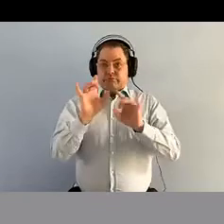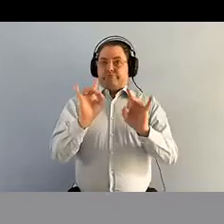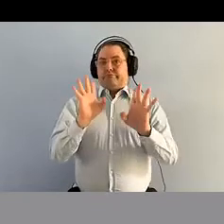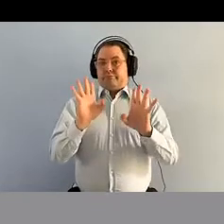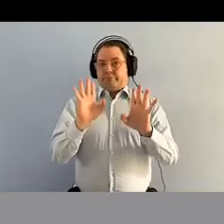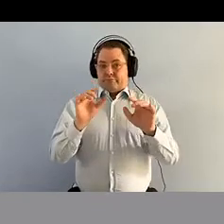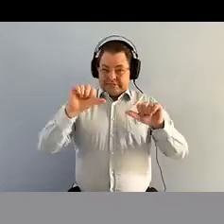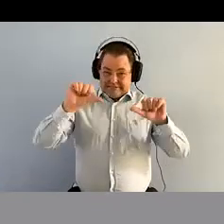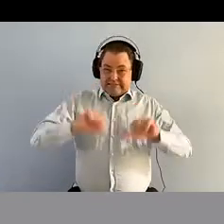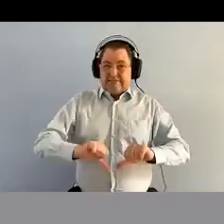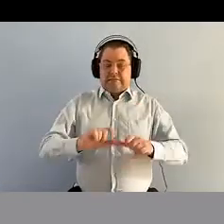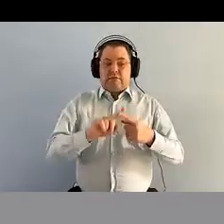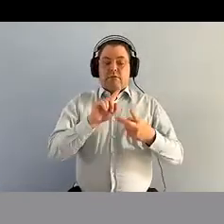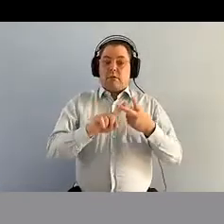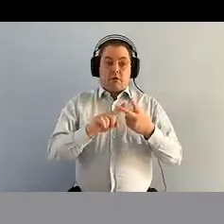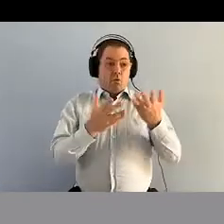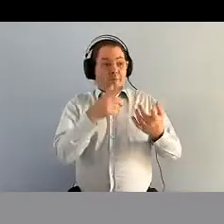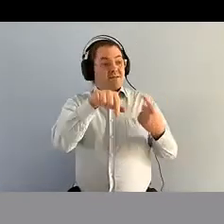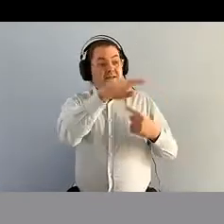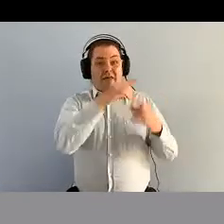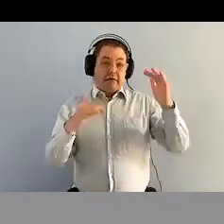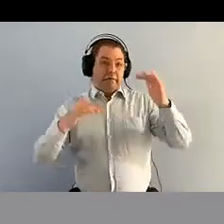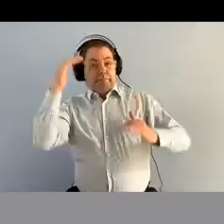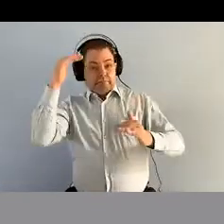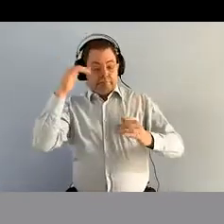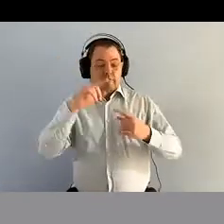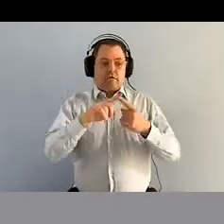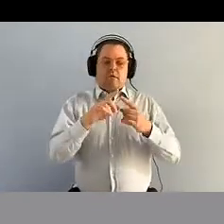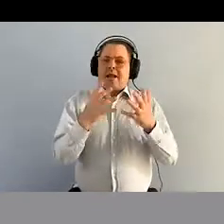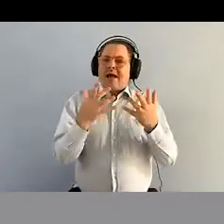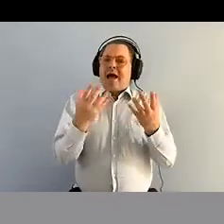facing heightened risk and also facing very specific risk.